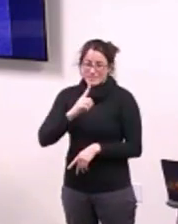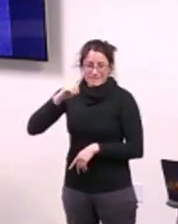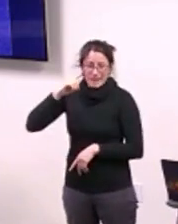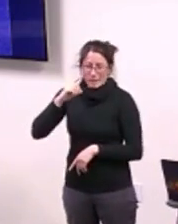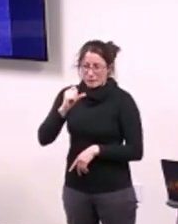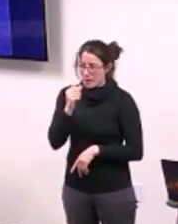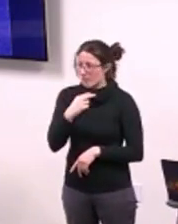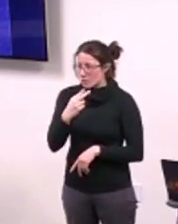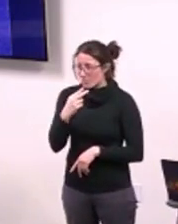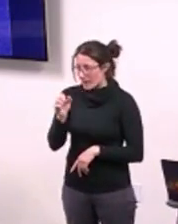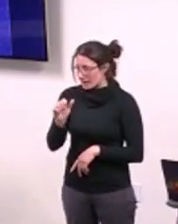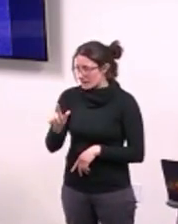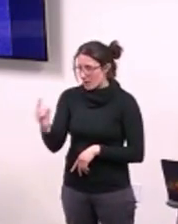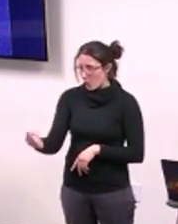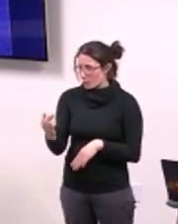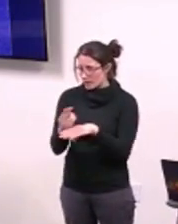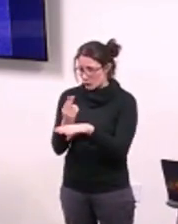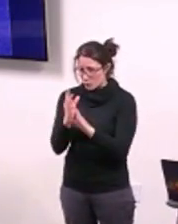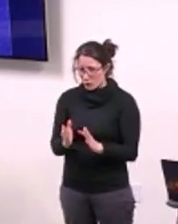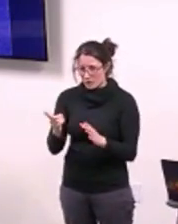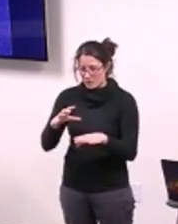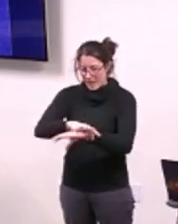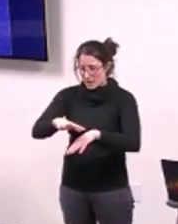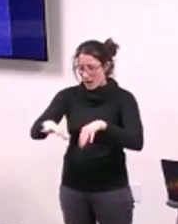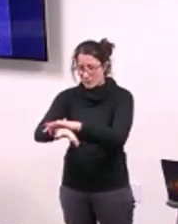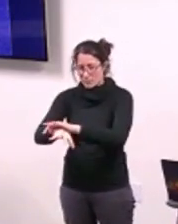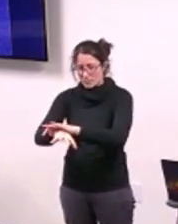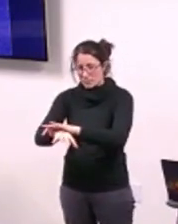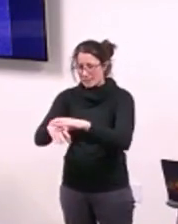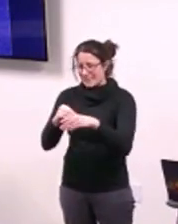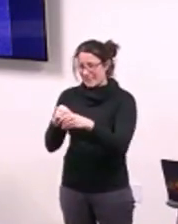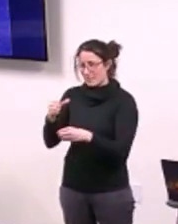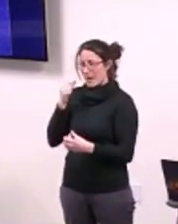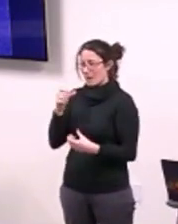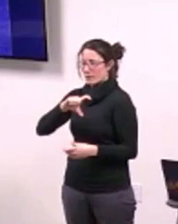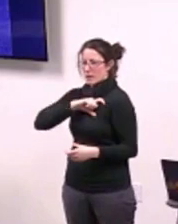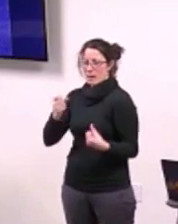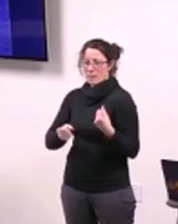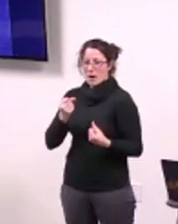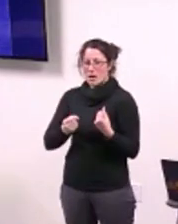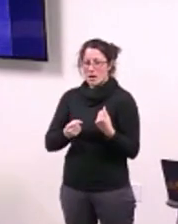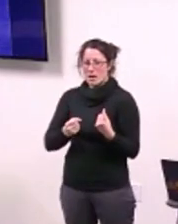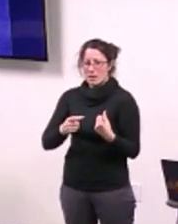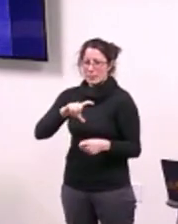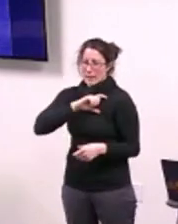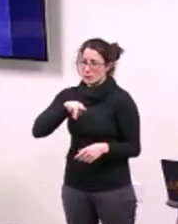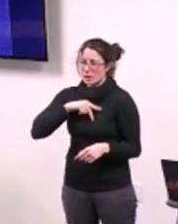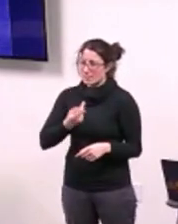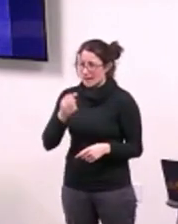Put him in handcuffs, throw him in the back of a car. The cops are upset because he resisted arrest.